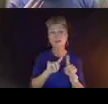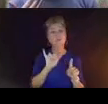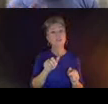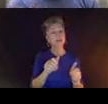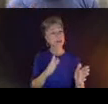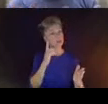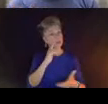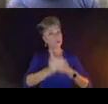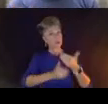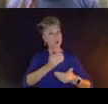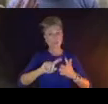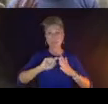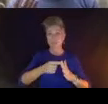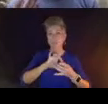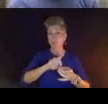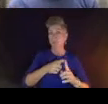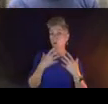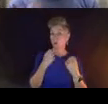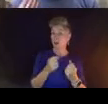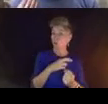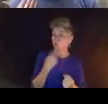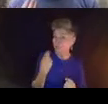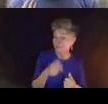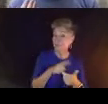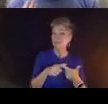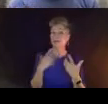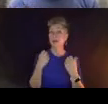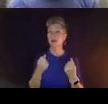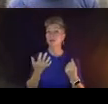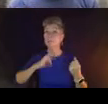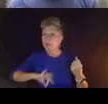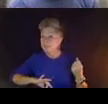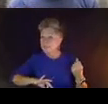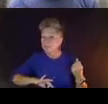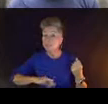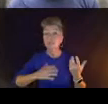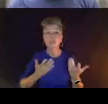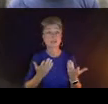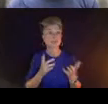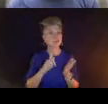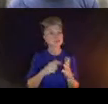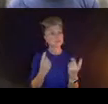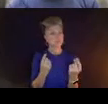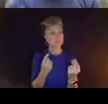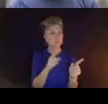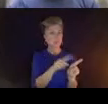regarding your health risks, your health benefits, what can we do as healthcare providers to empower you.